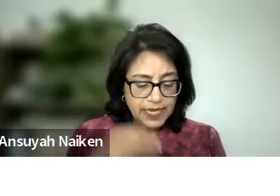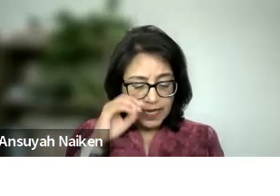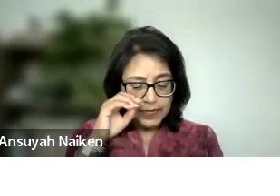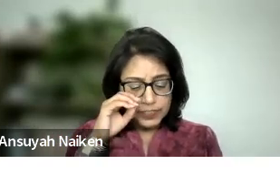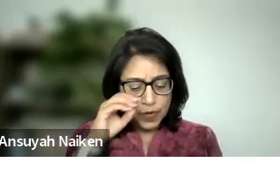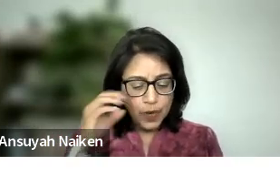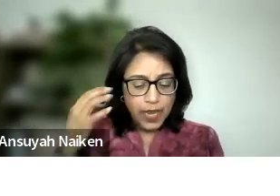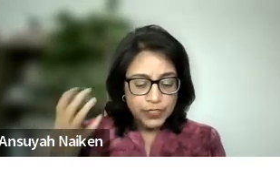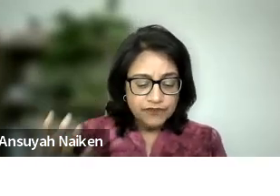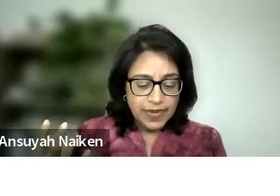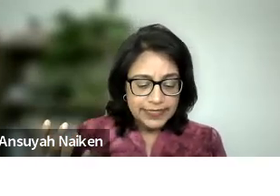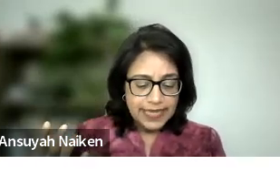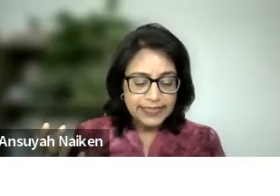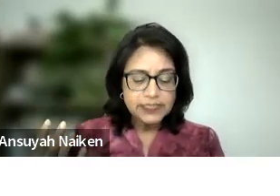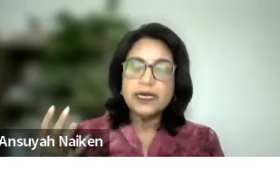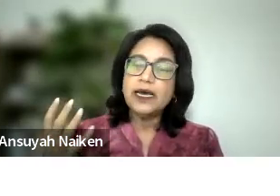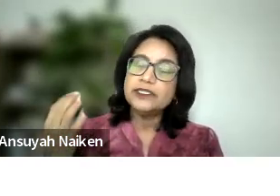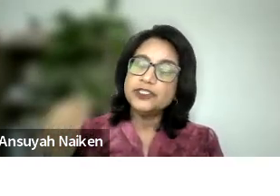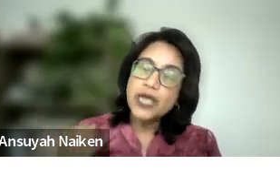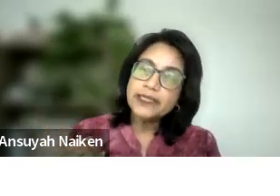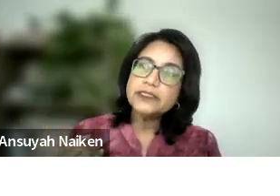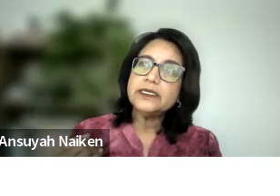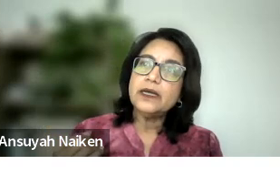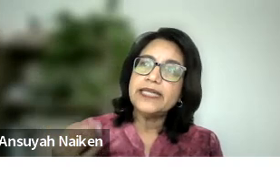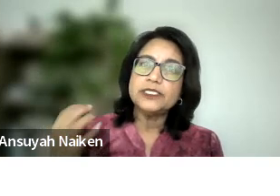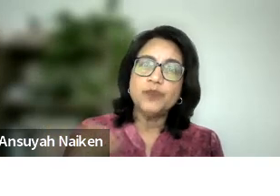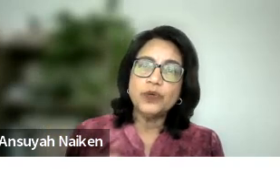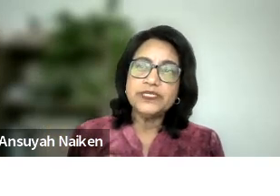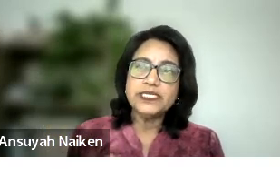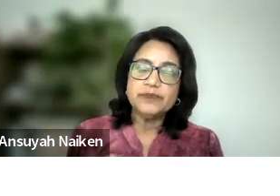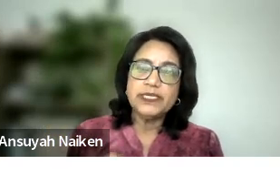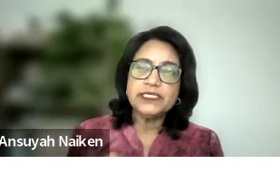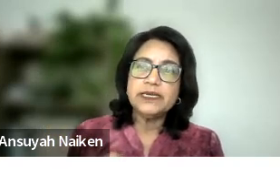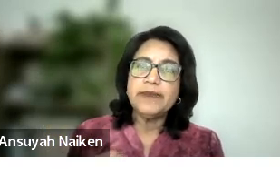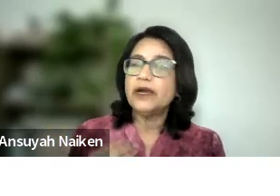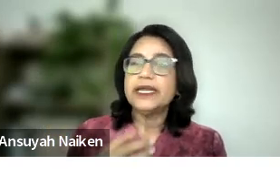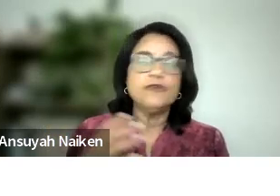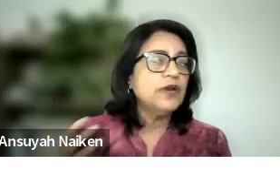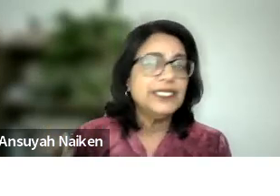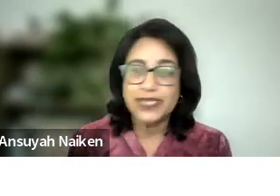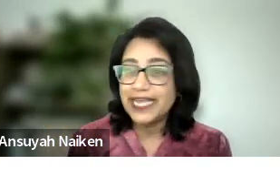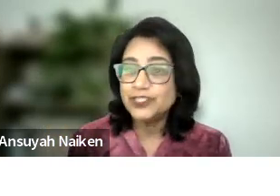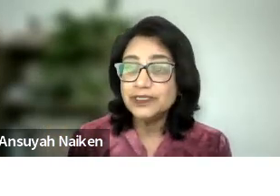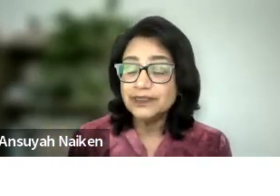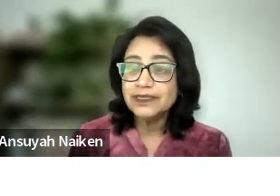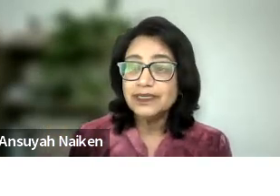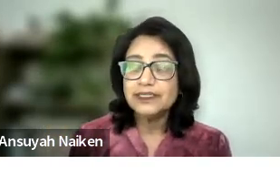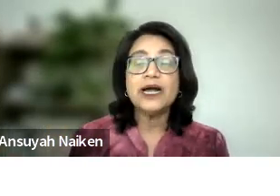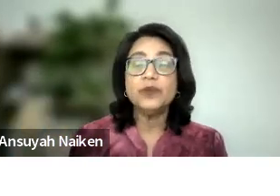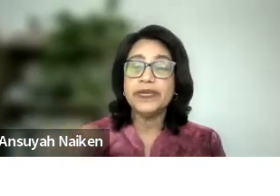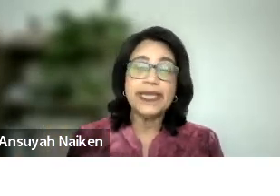Because of that sense of wanting to keep it within the family, a sense of shame that could be associated with it.